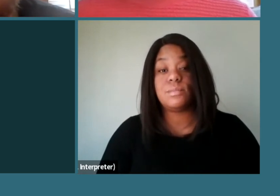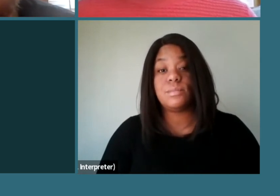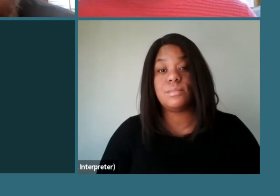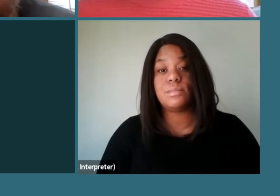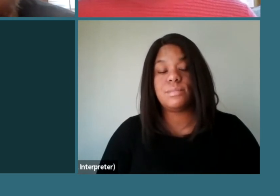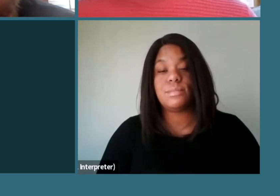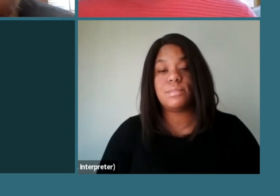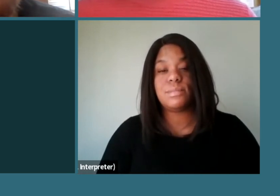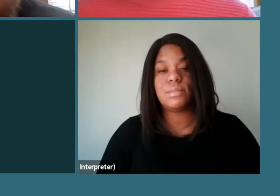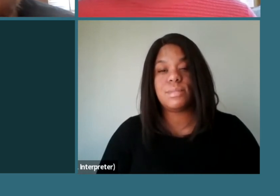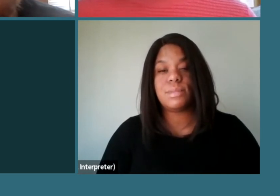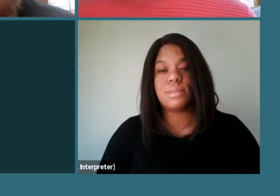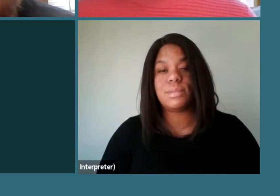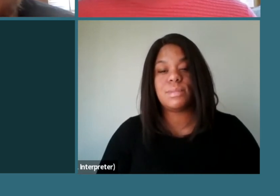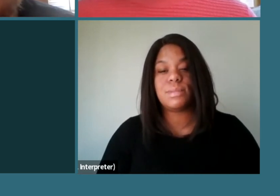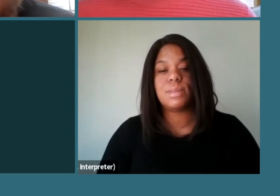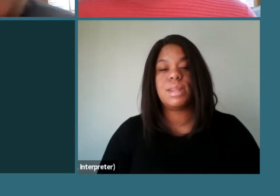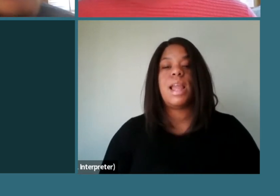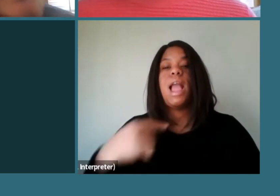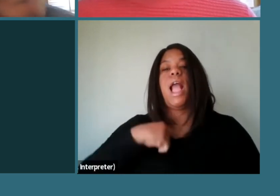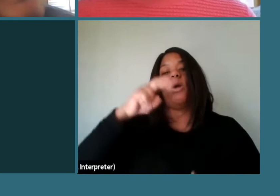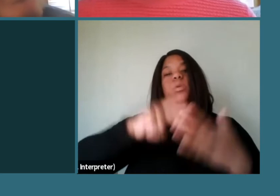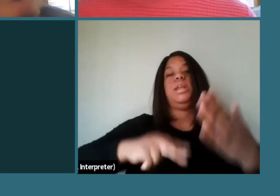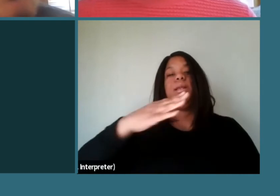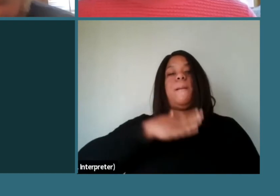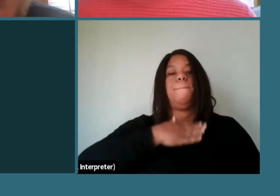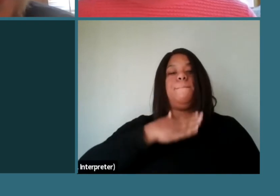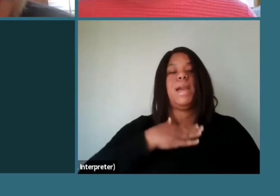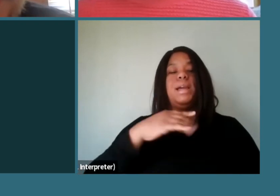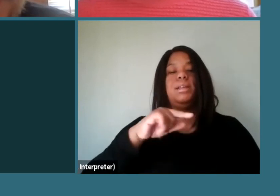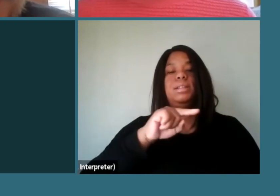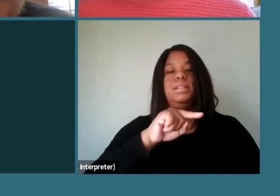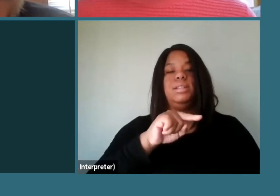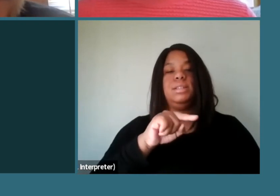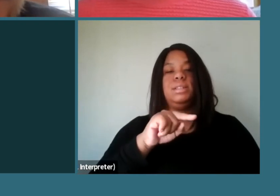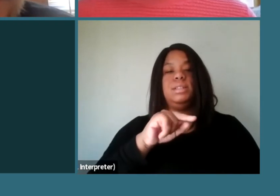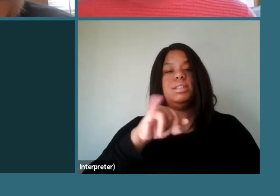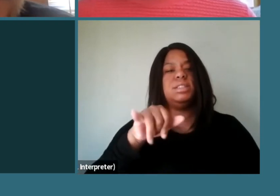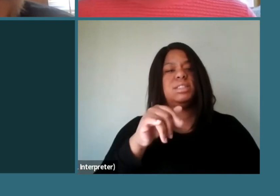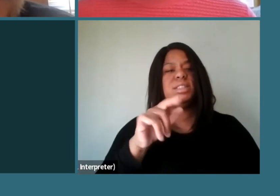[offscreen] - I’ll read mine. My name is Lindsey Young. I am a white female.